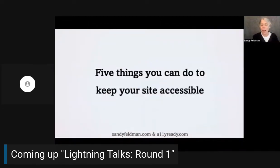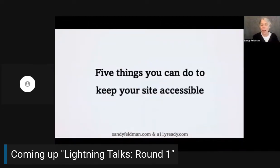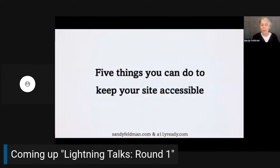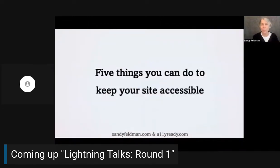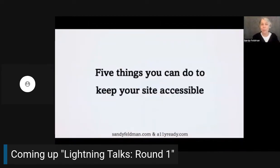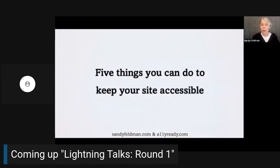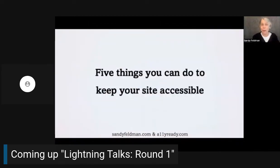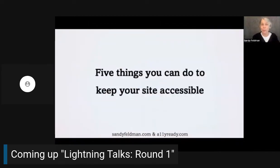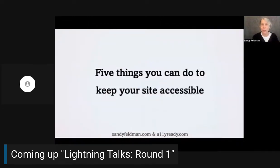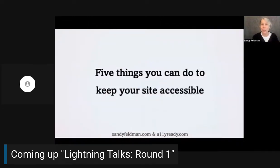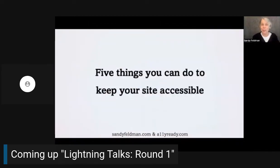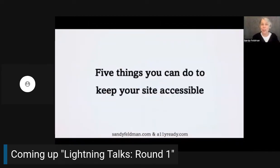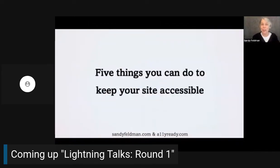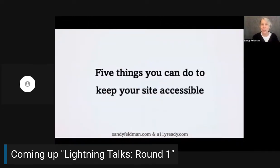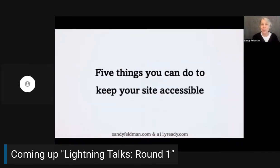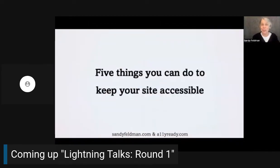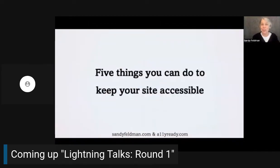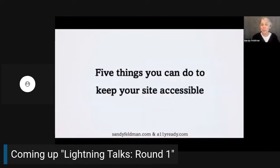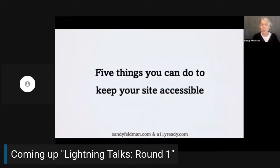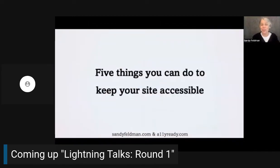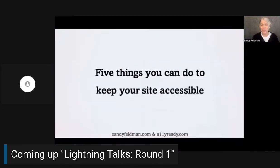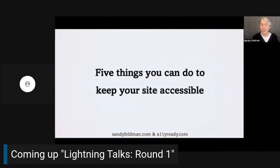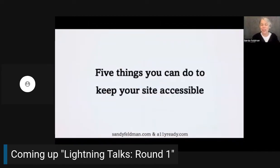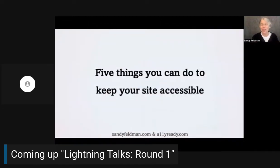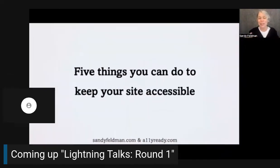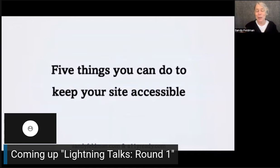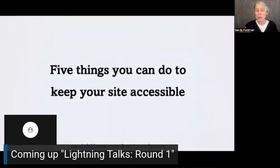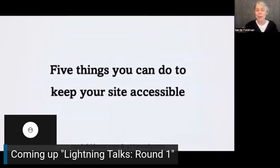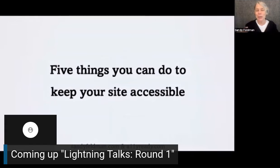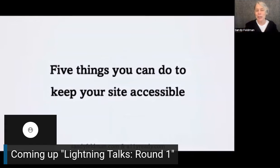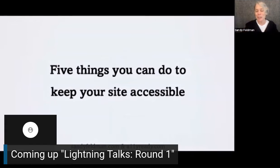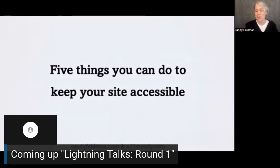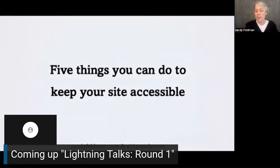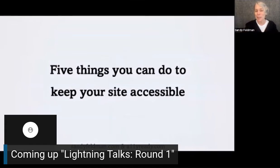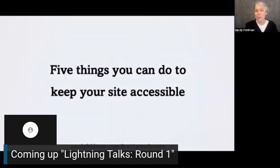And five things that you can do to keep your site accessible.